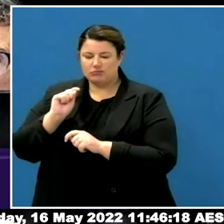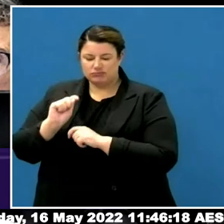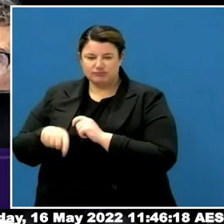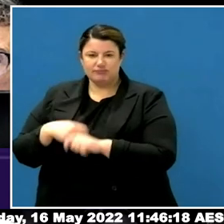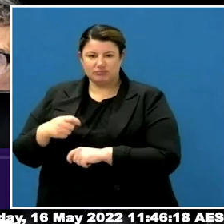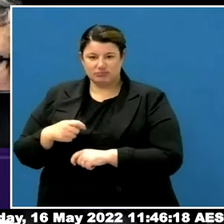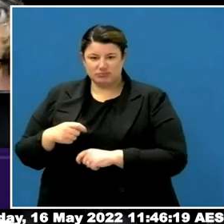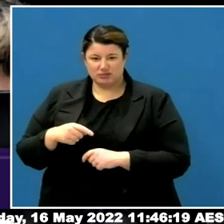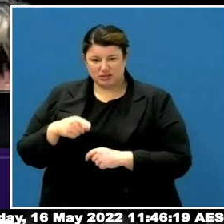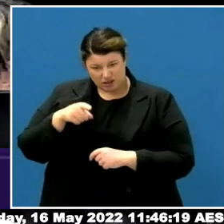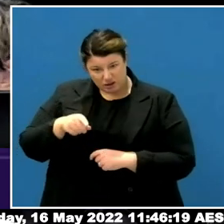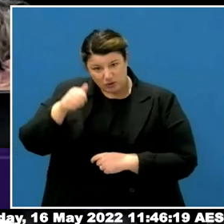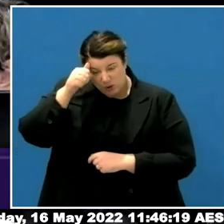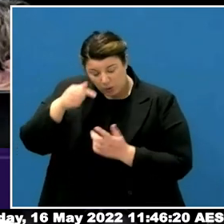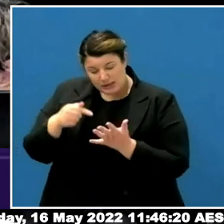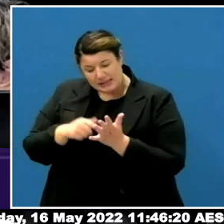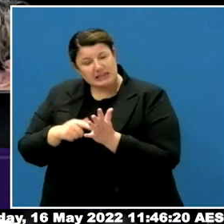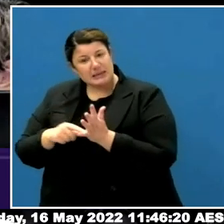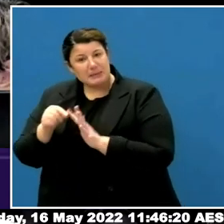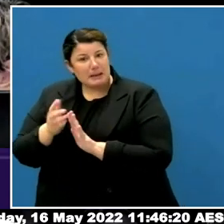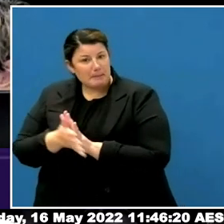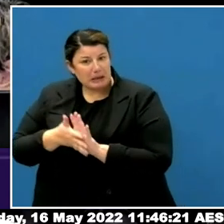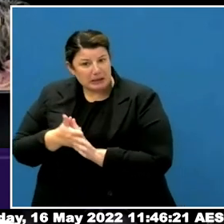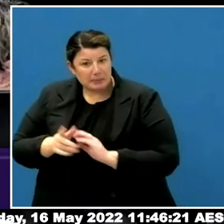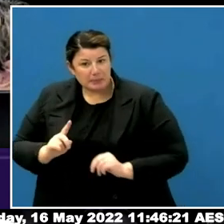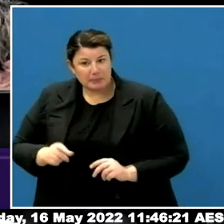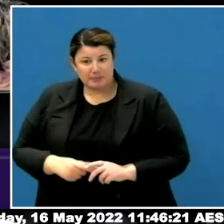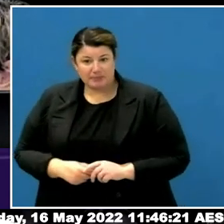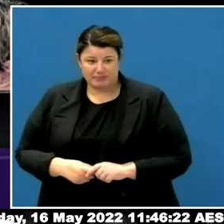Did you know what the TTP was? No. Do you know what it is now?